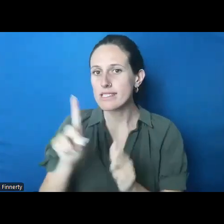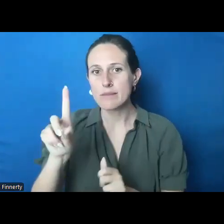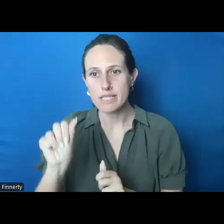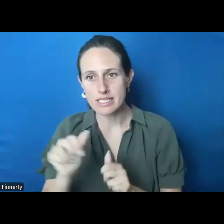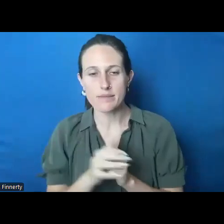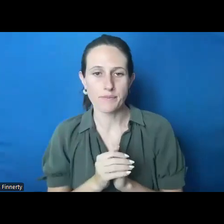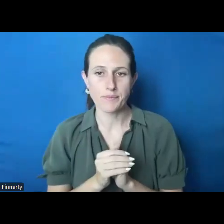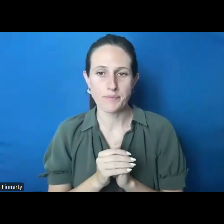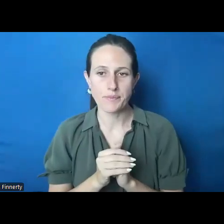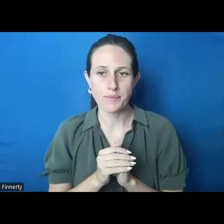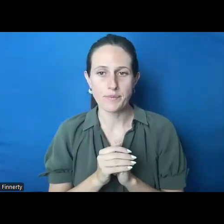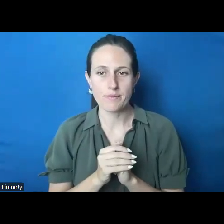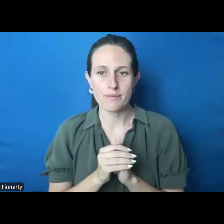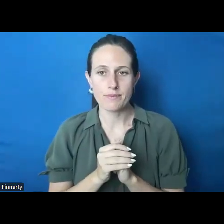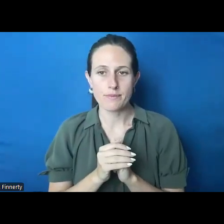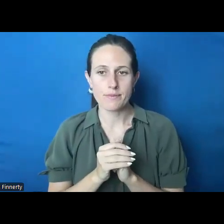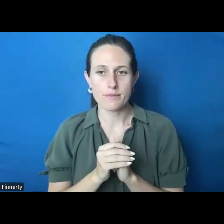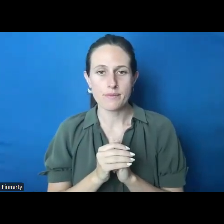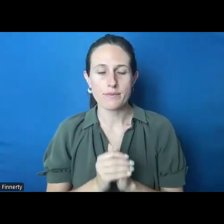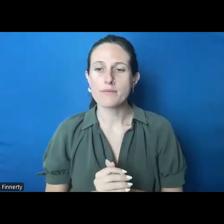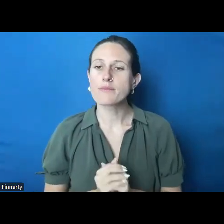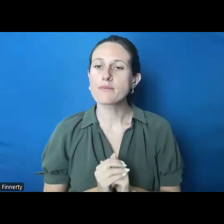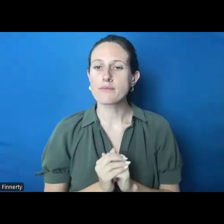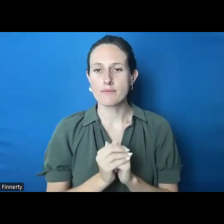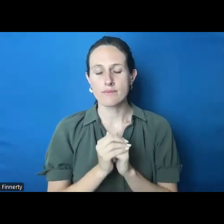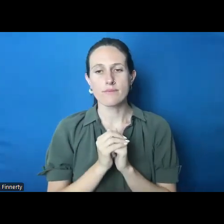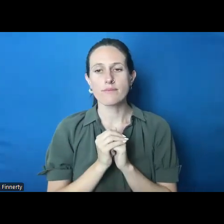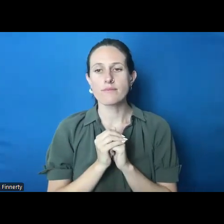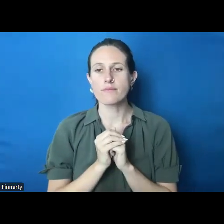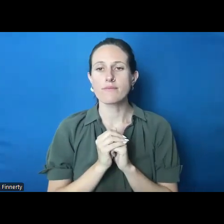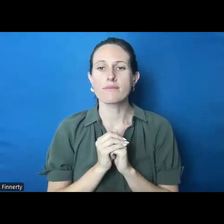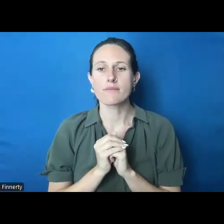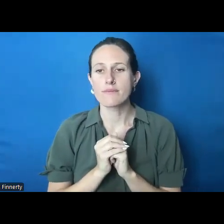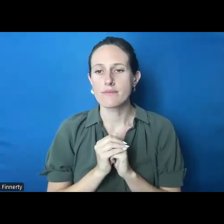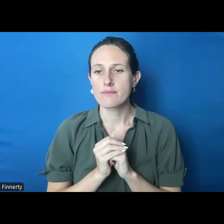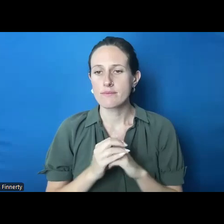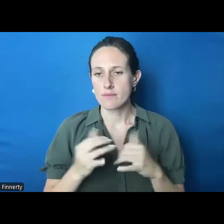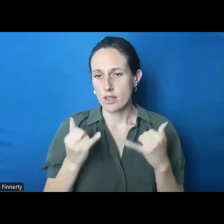obligations. I want to take a little time to talk about the